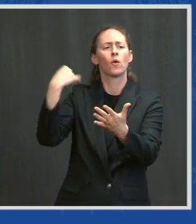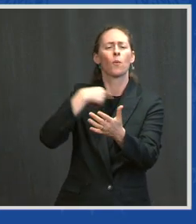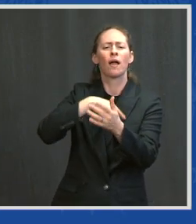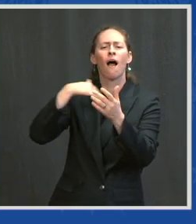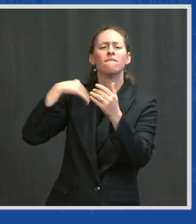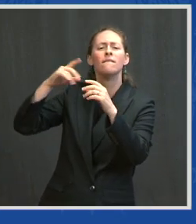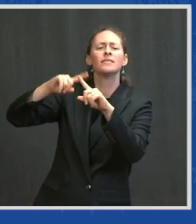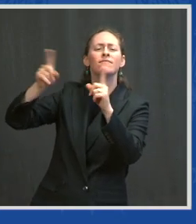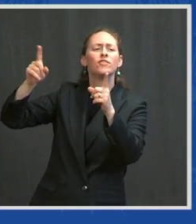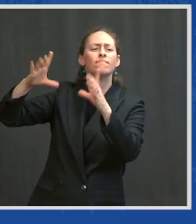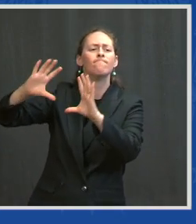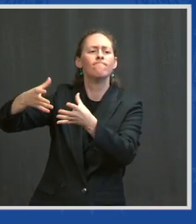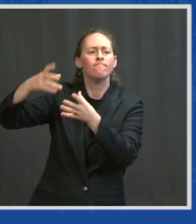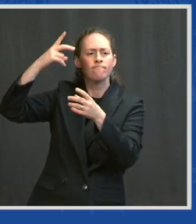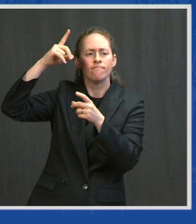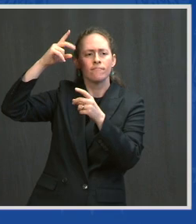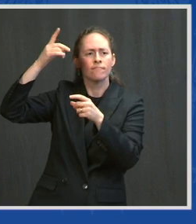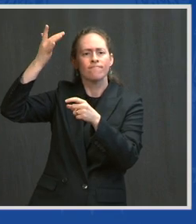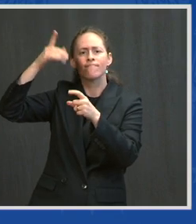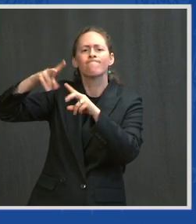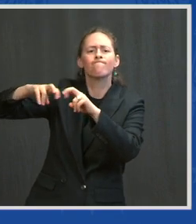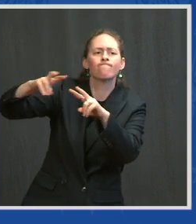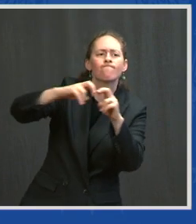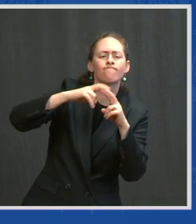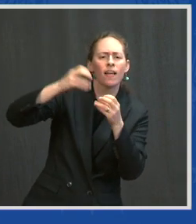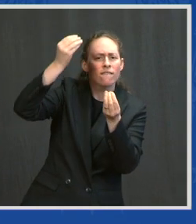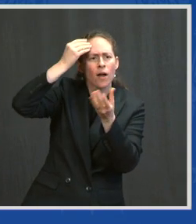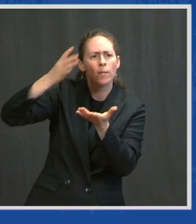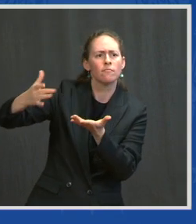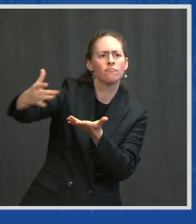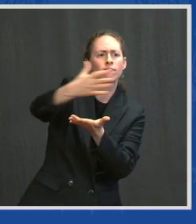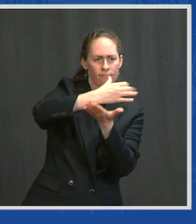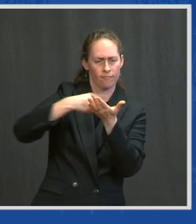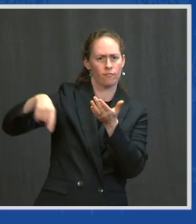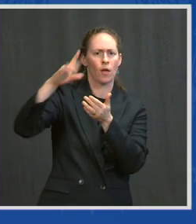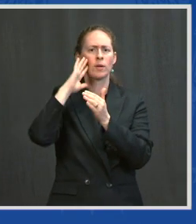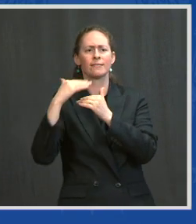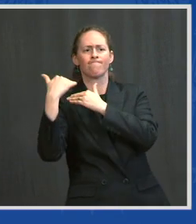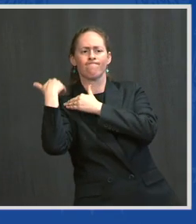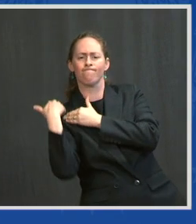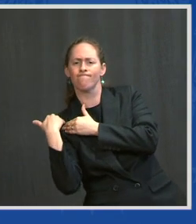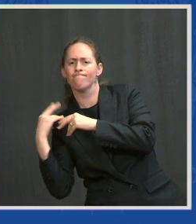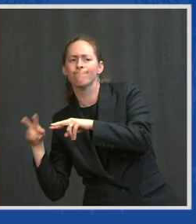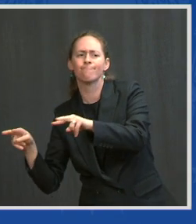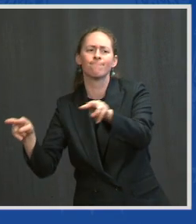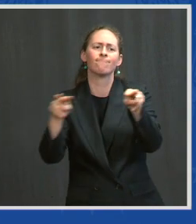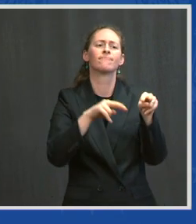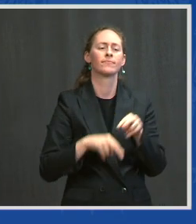to increase our own accountability. Today, ATF has a point of contact in every field division